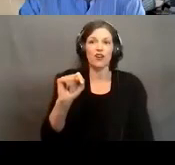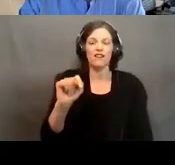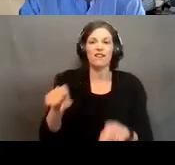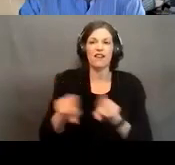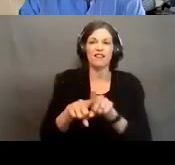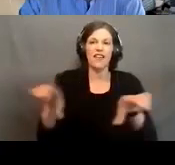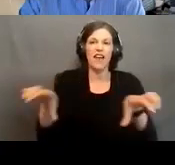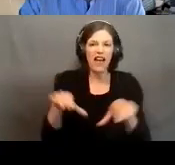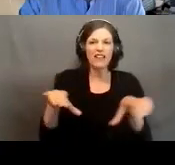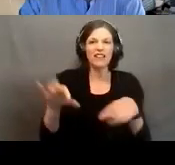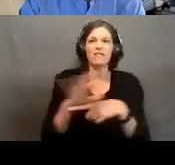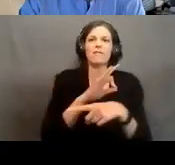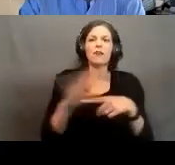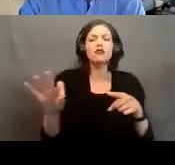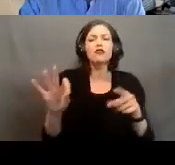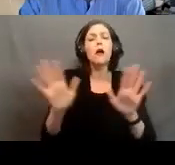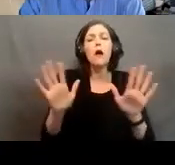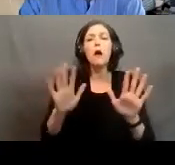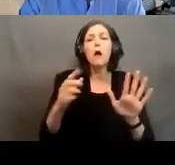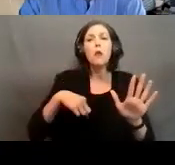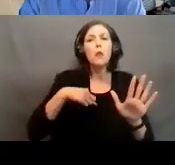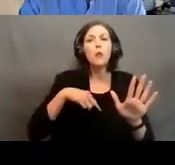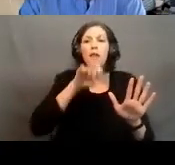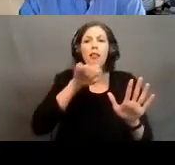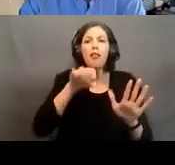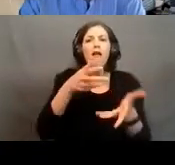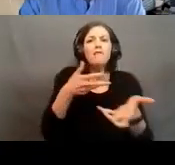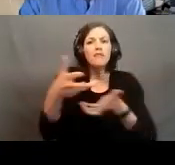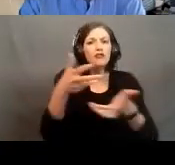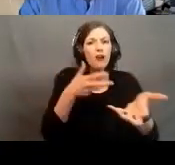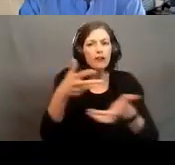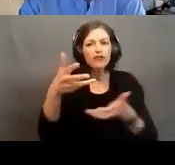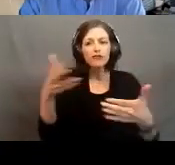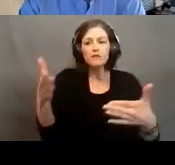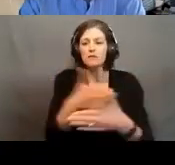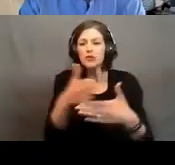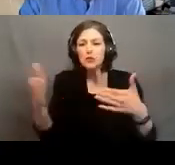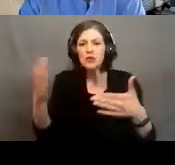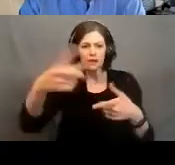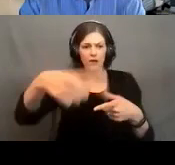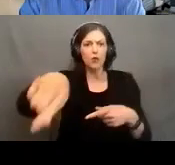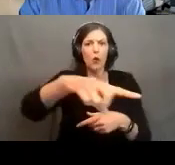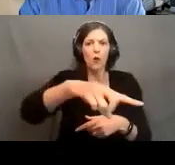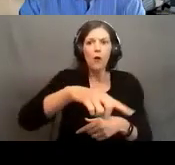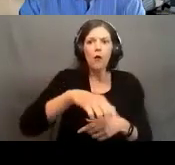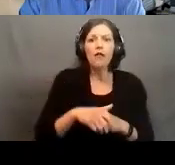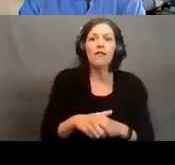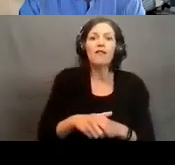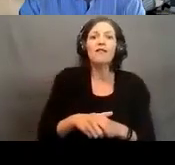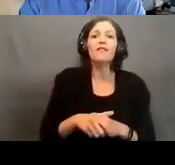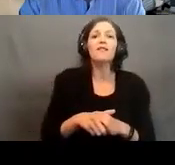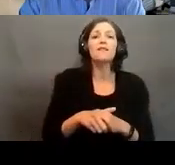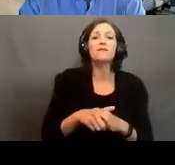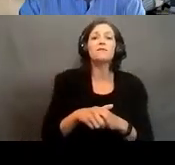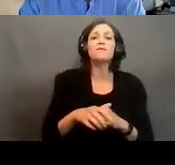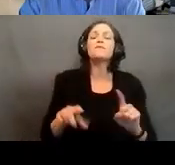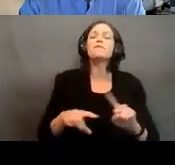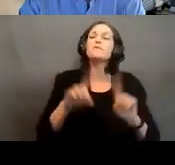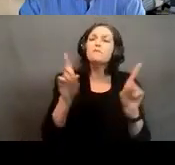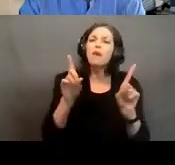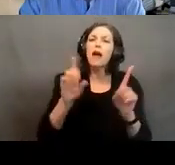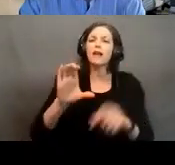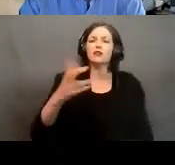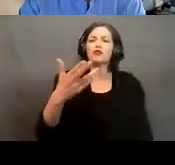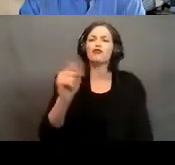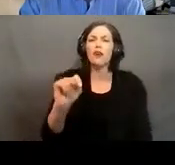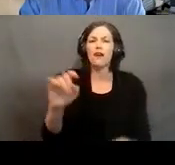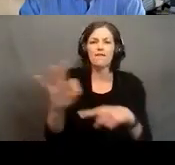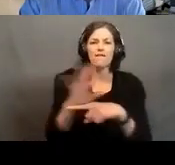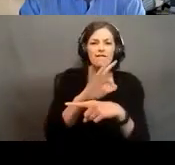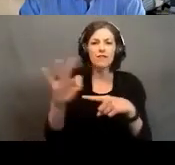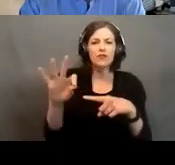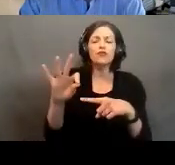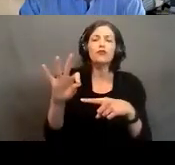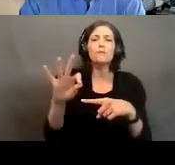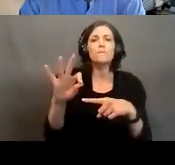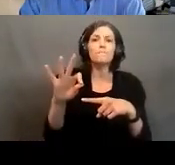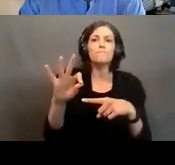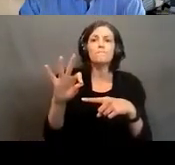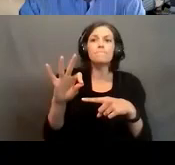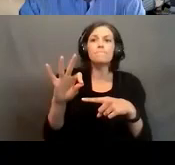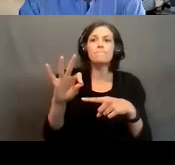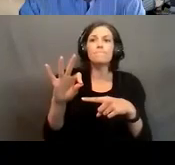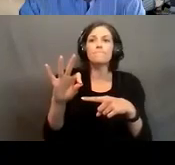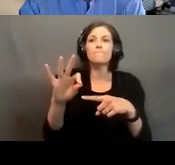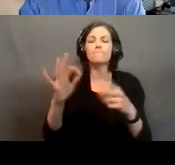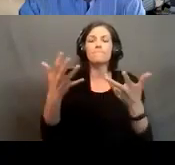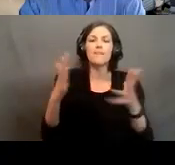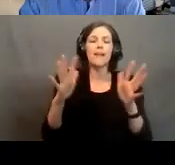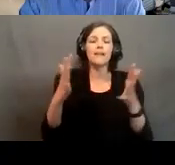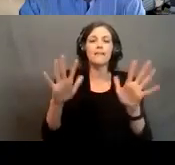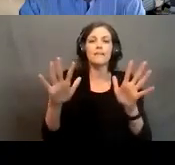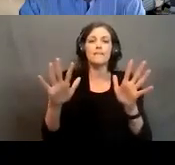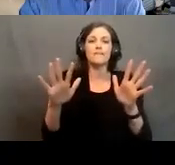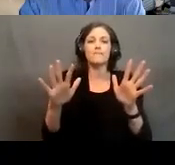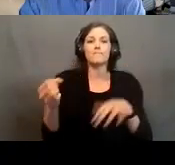12:10:10 The chat function overrides 12:10:15 and makes it much more